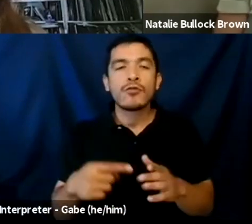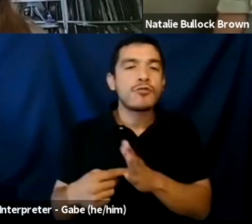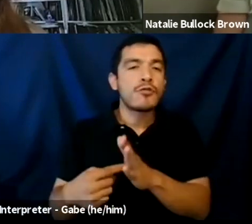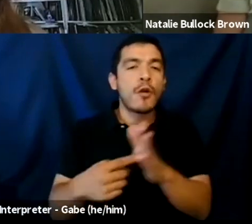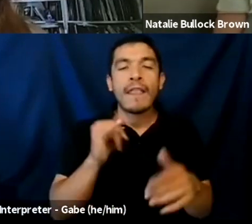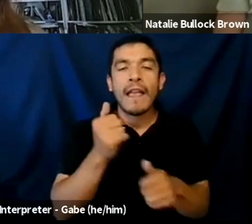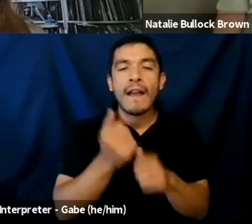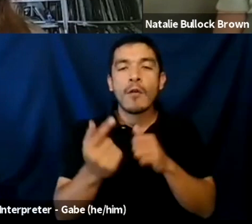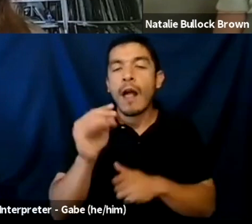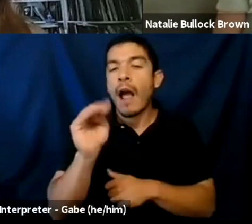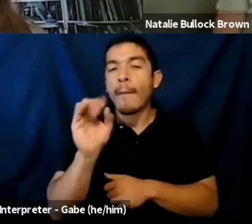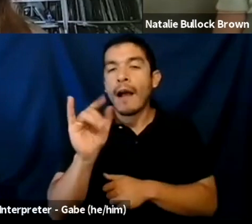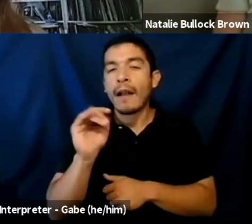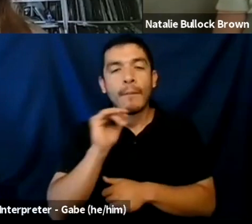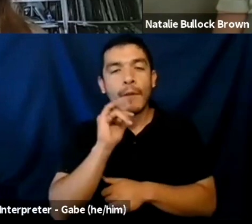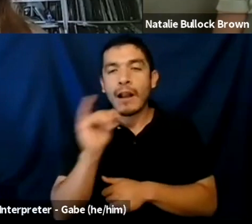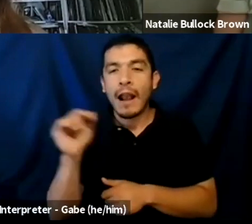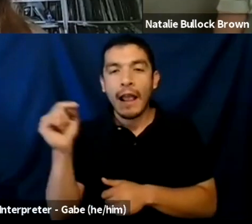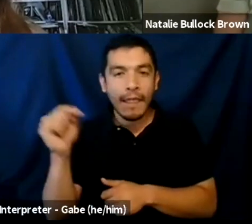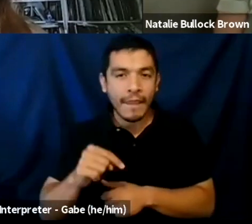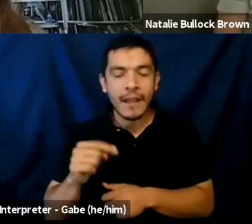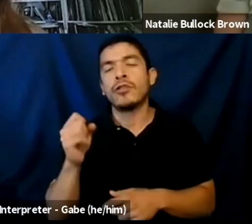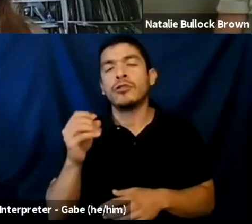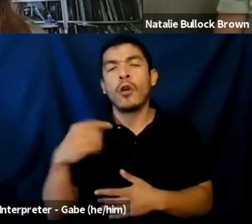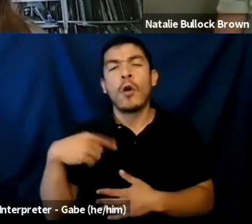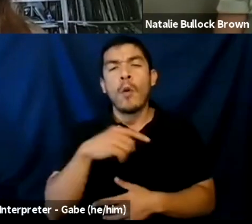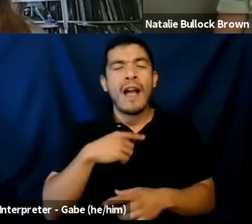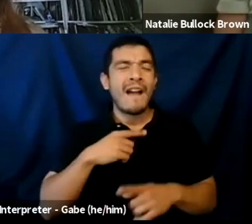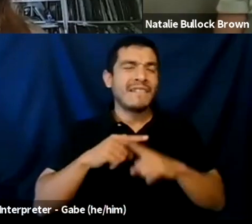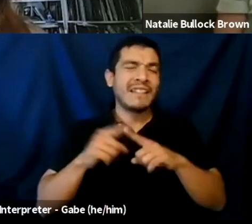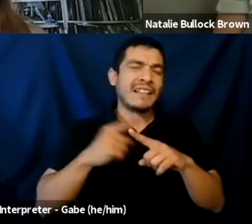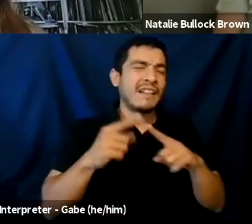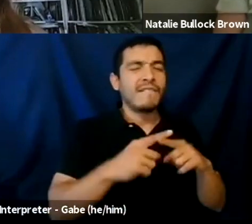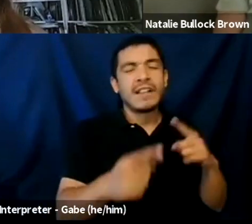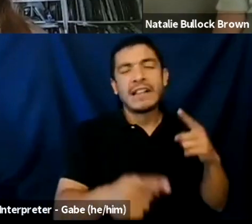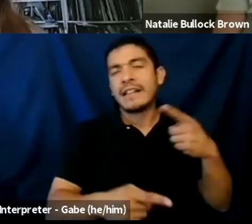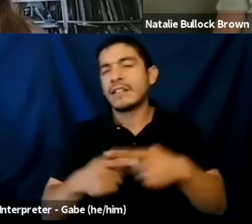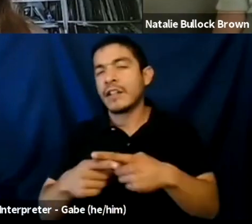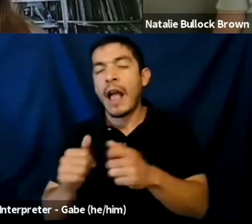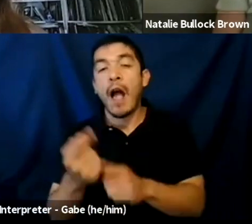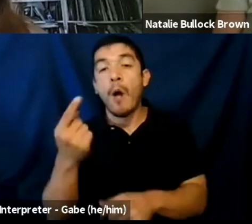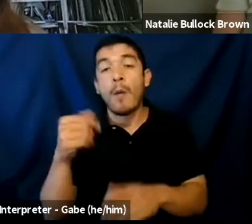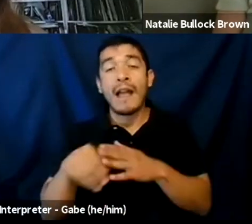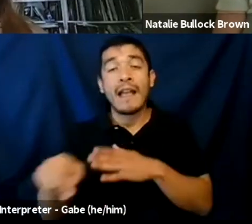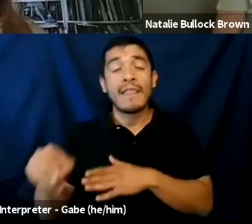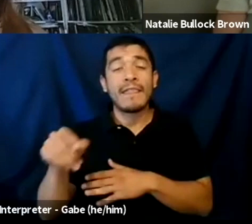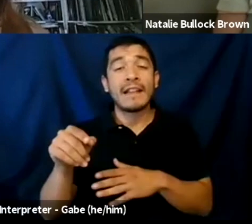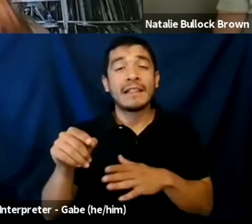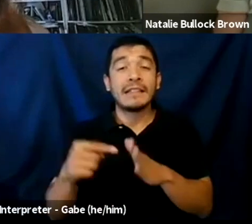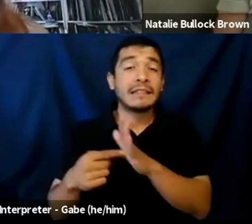And so, there's all these different intersections of how one in this instance, victims and survivors are portrayed.